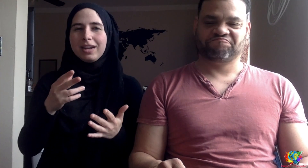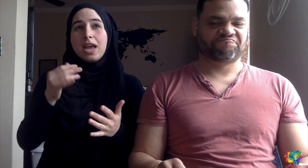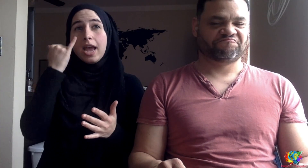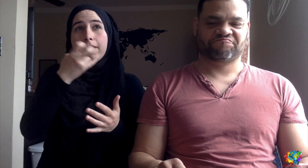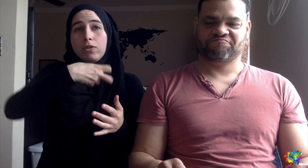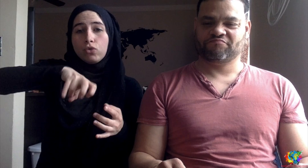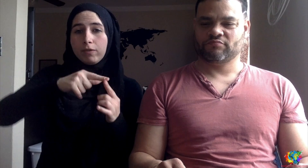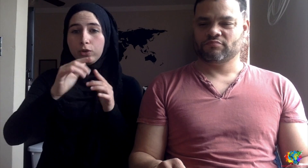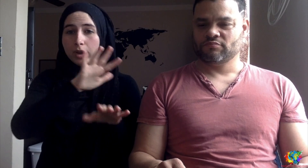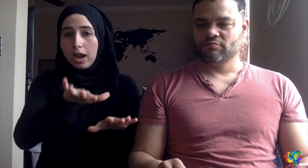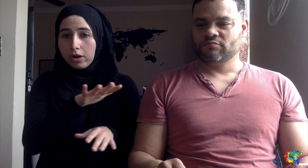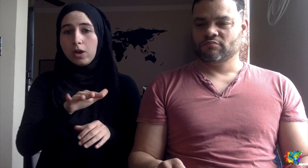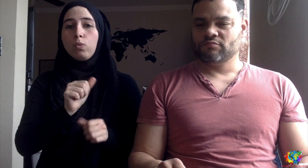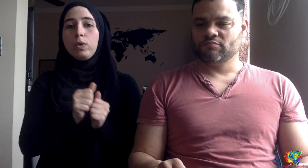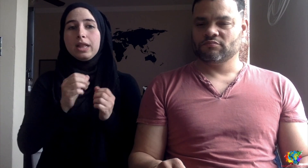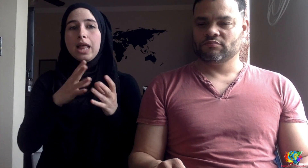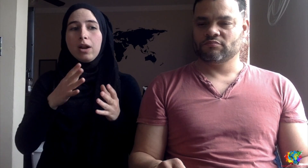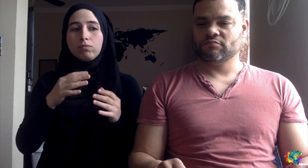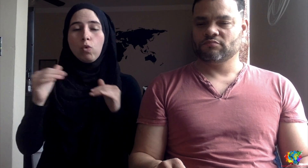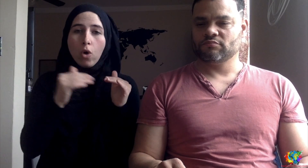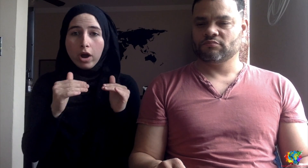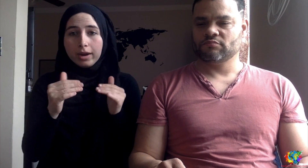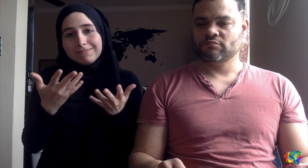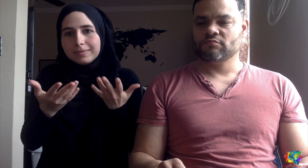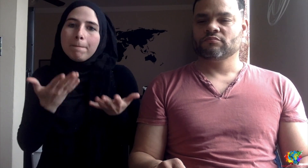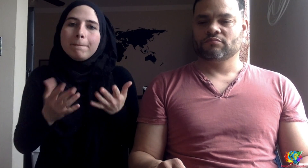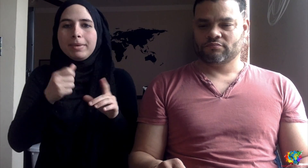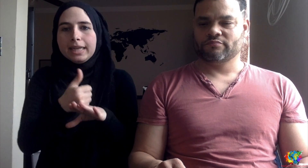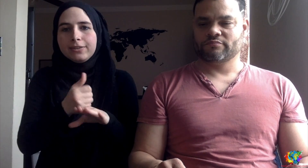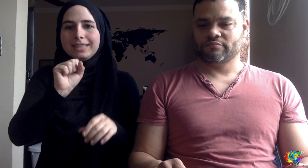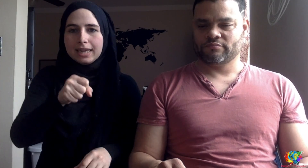Zee: If you travel to an area with a lot of war, it might be dangerous.